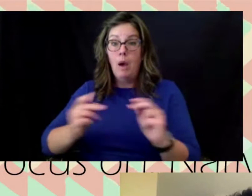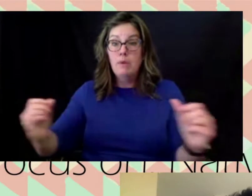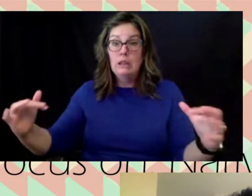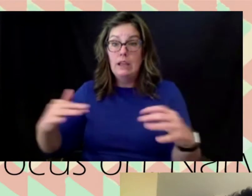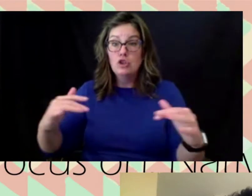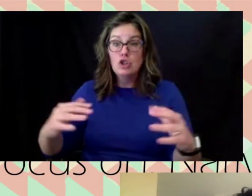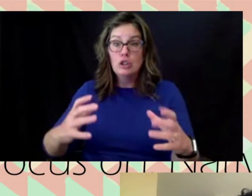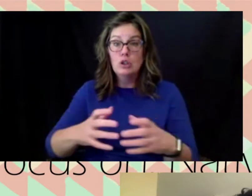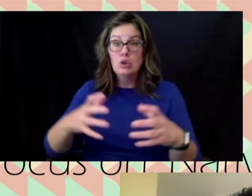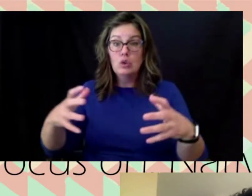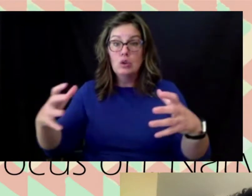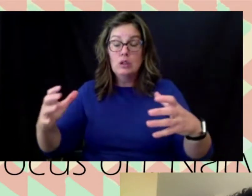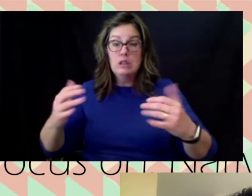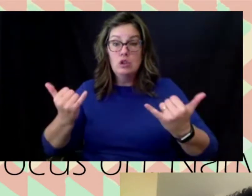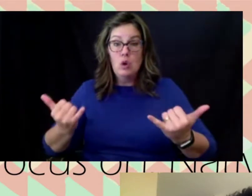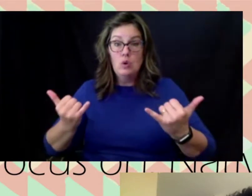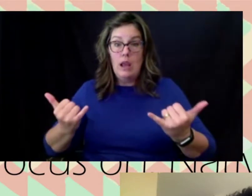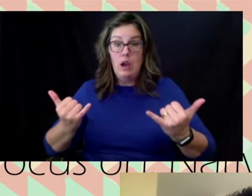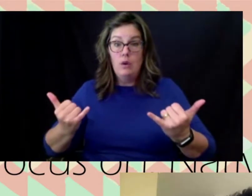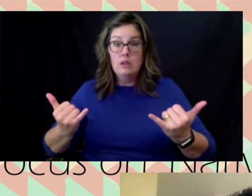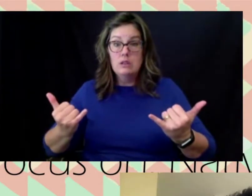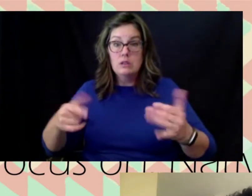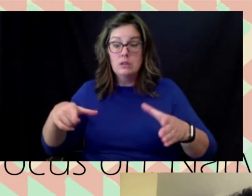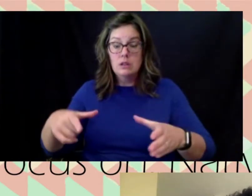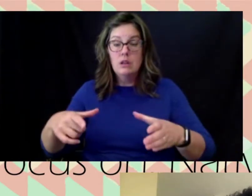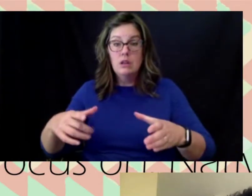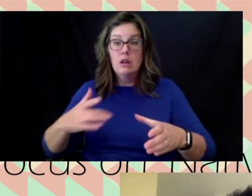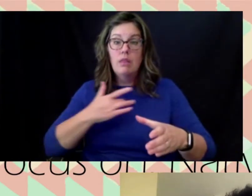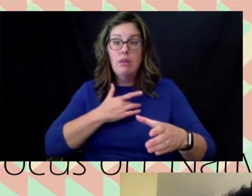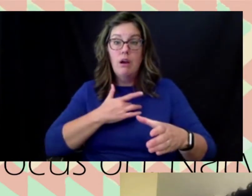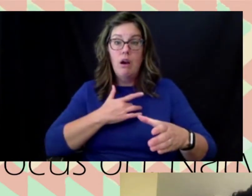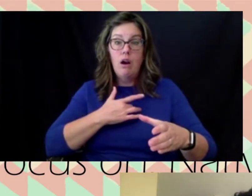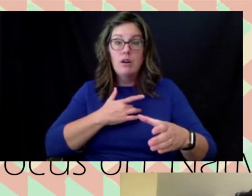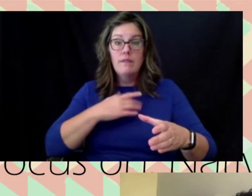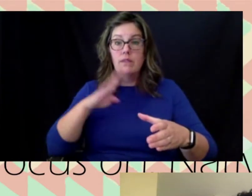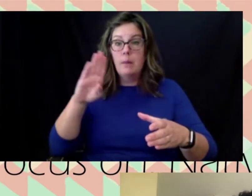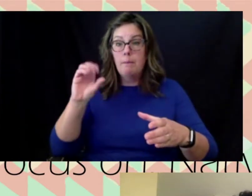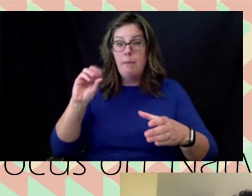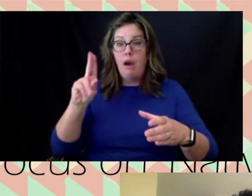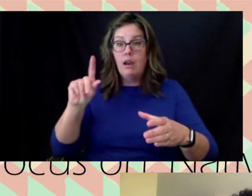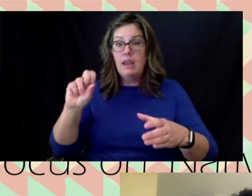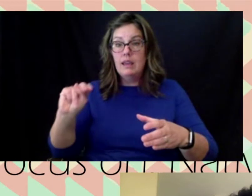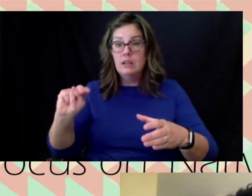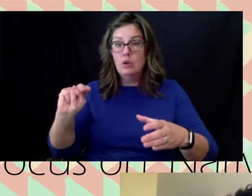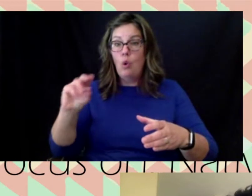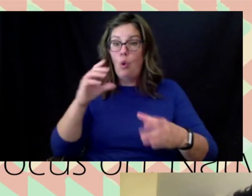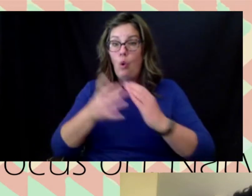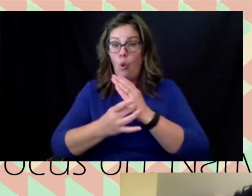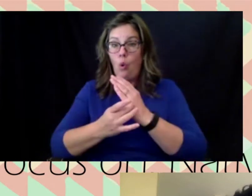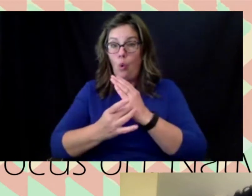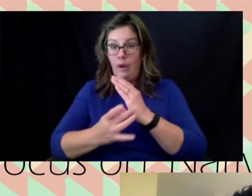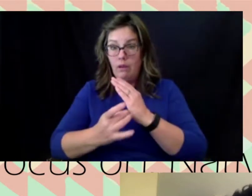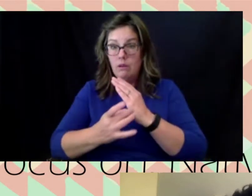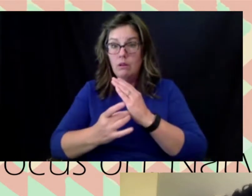mandaria is now referred to as the heart of the bakken oil formation so we see a lot of my entire